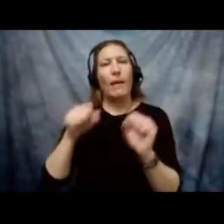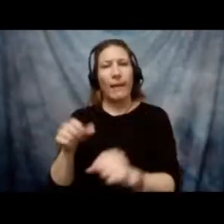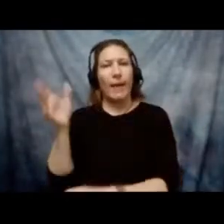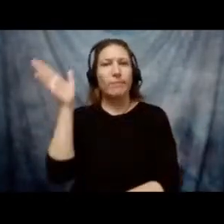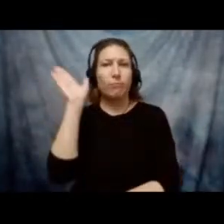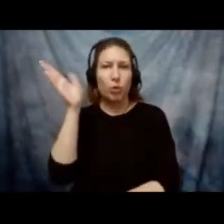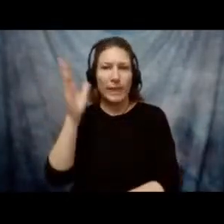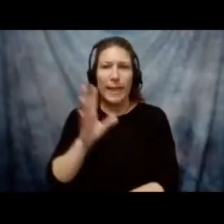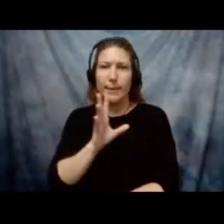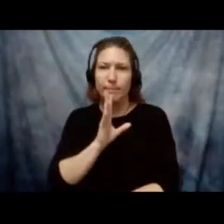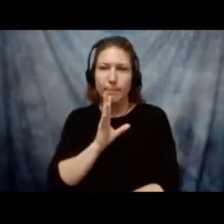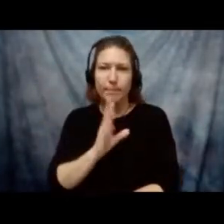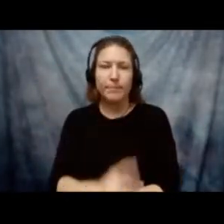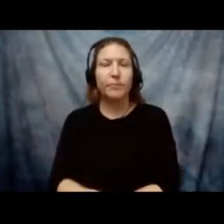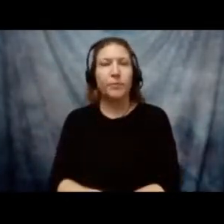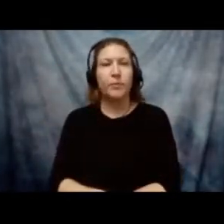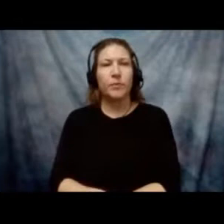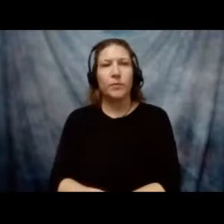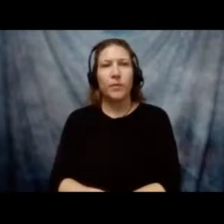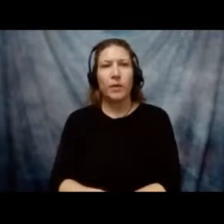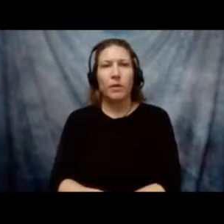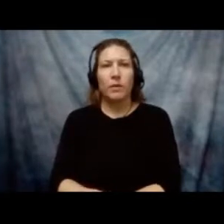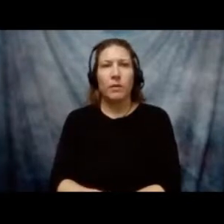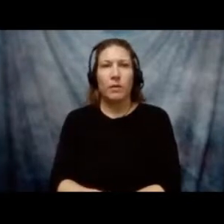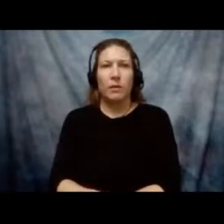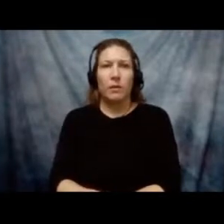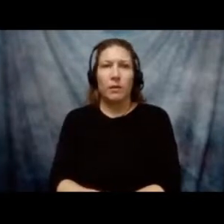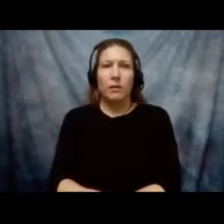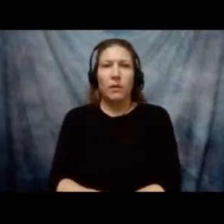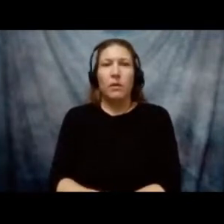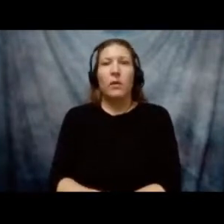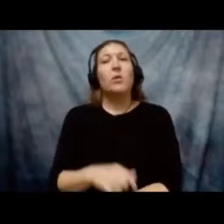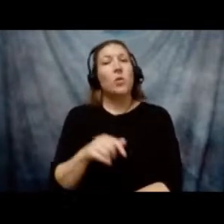now one of the things that you can do is it will actually give you a conversation code that's right